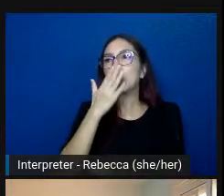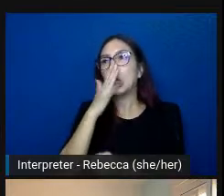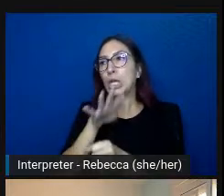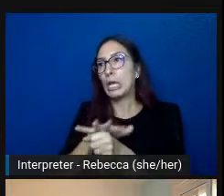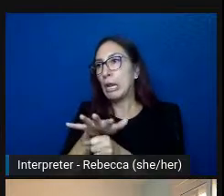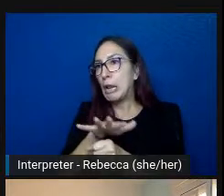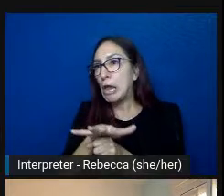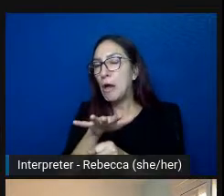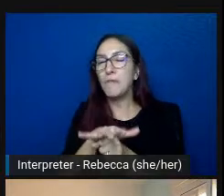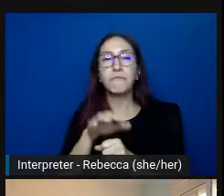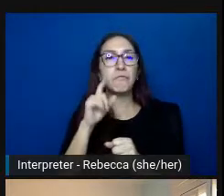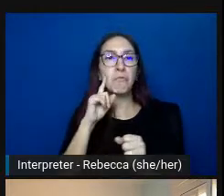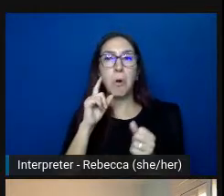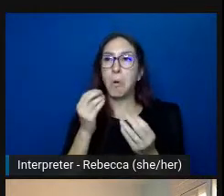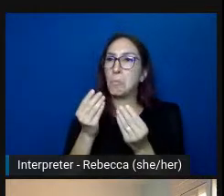and now every user of the internet can request